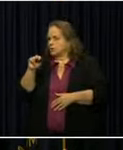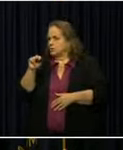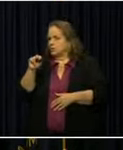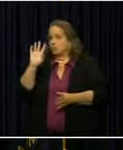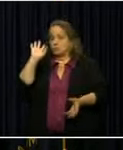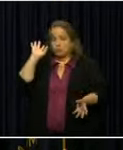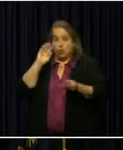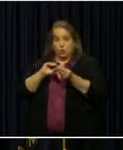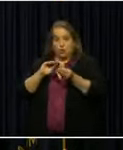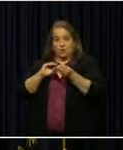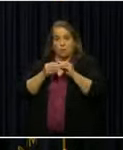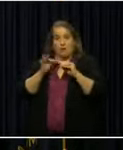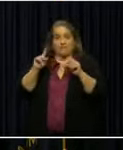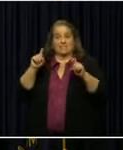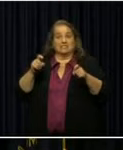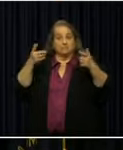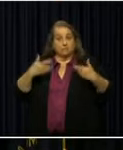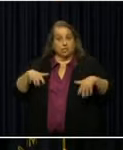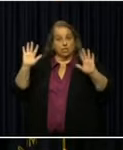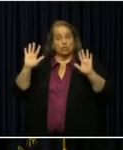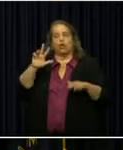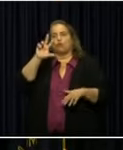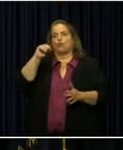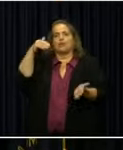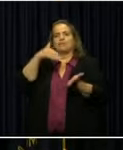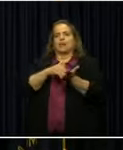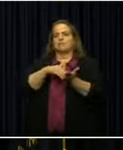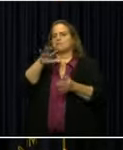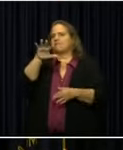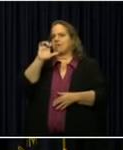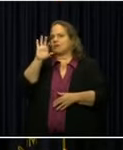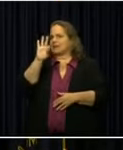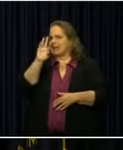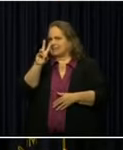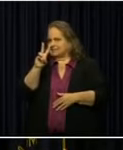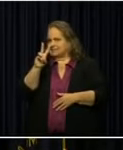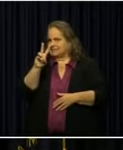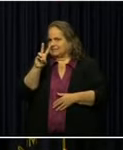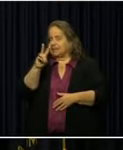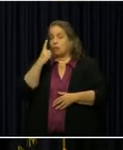BABY THAT HAD THE CORONAVIRUS.